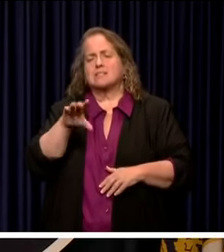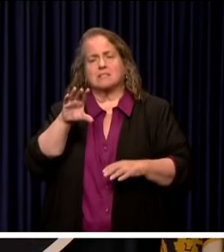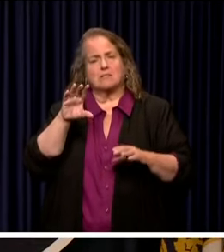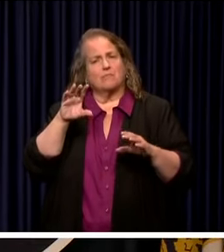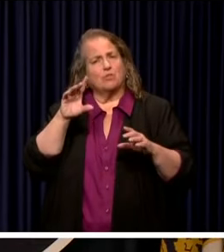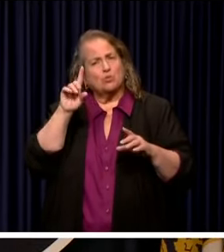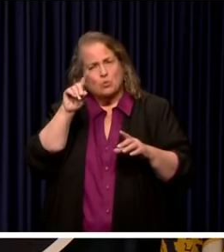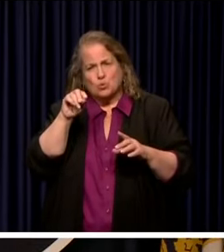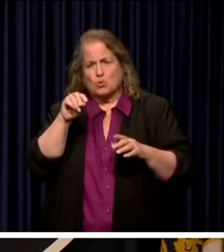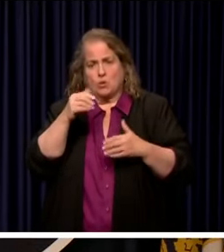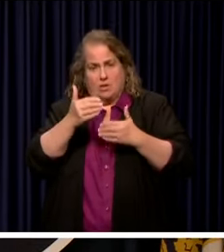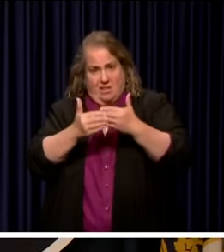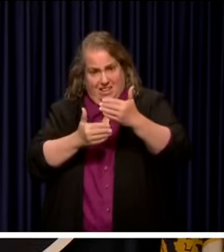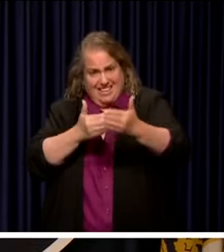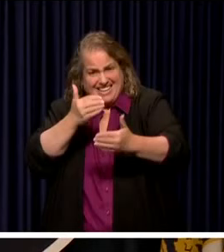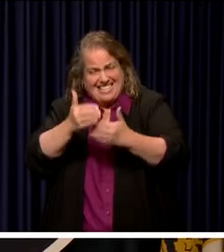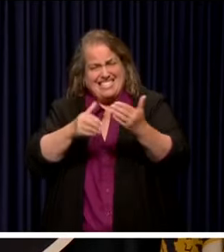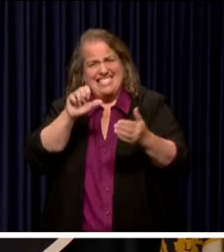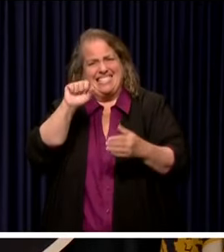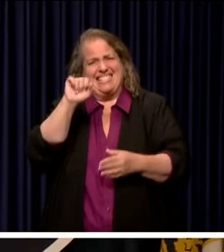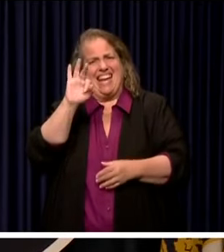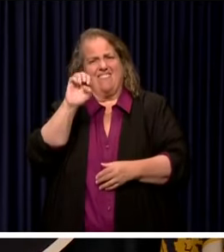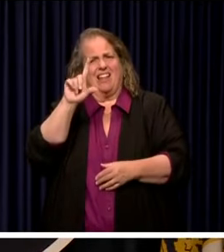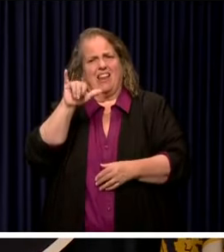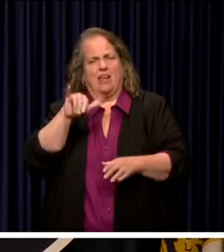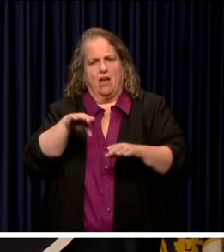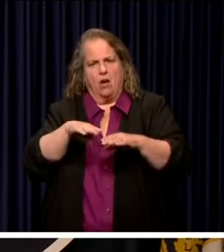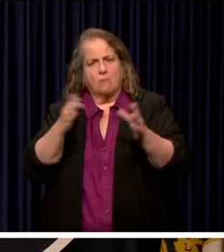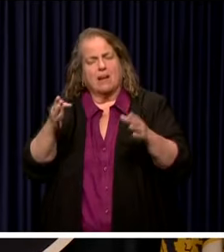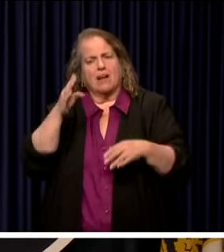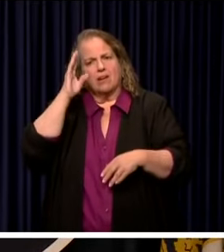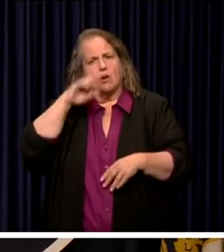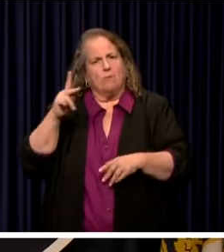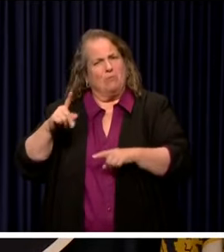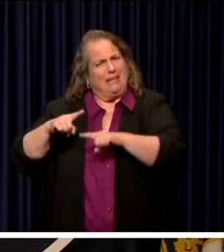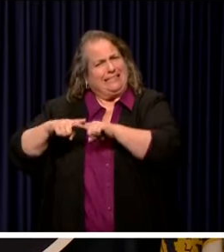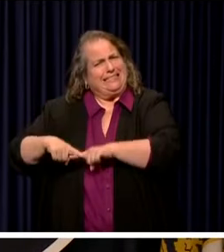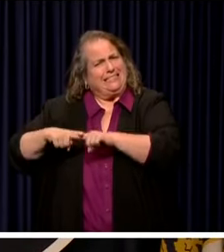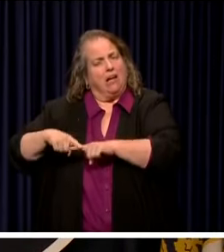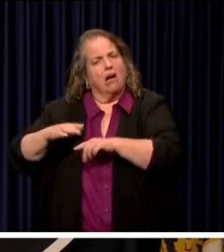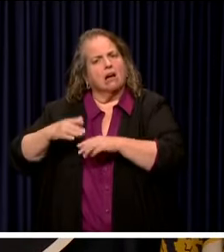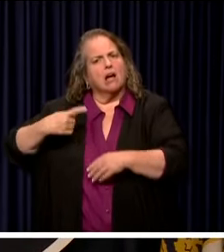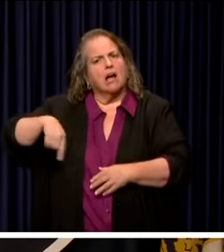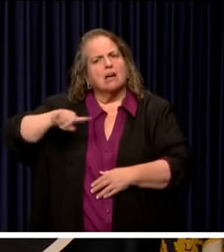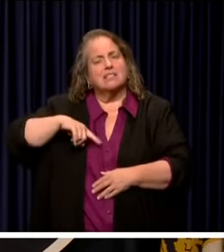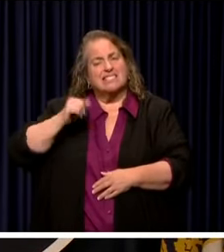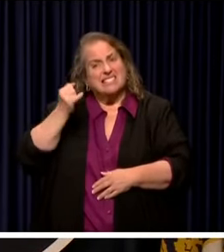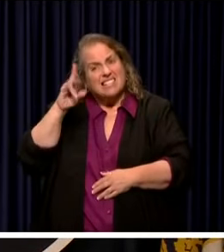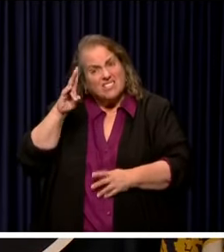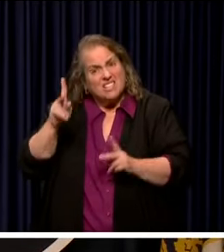GRANDFATHER, JOHN DOUG WOODS,